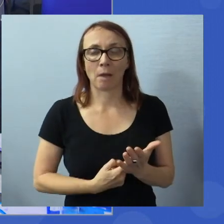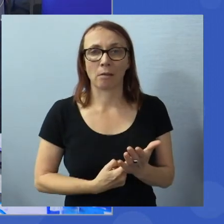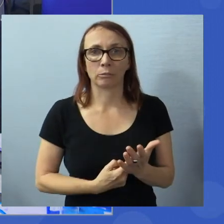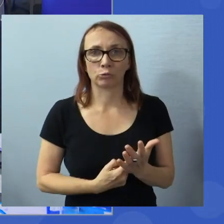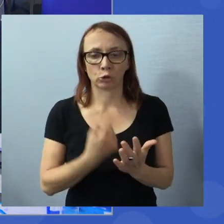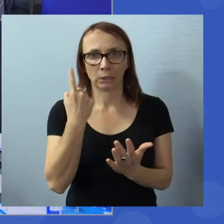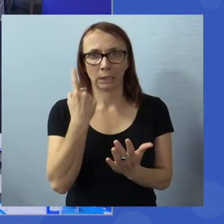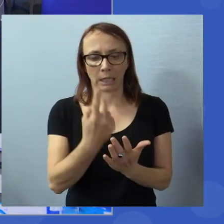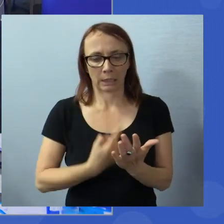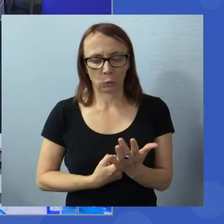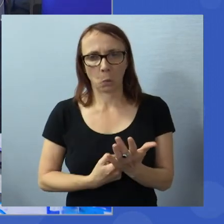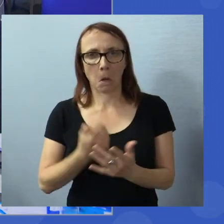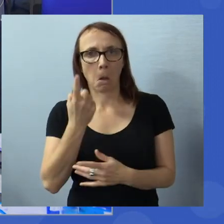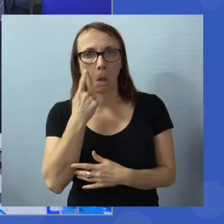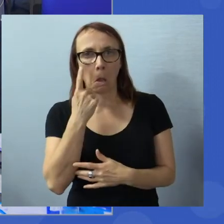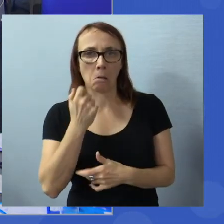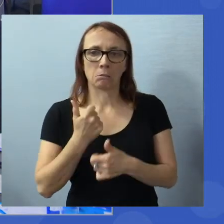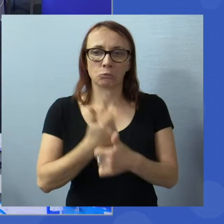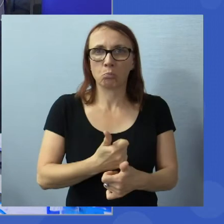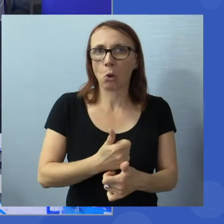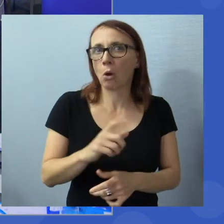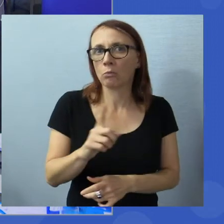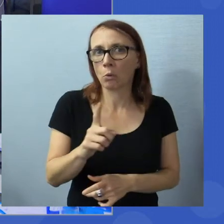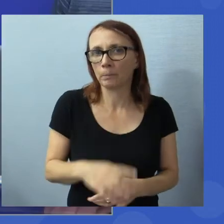at the support that's garnered individually in the room and as I say